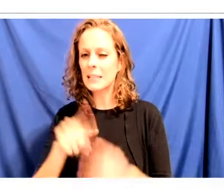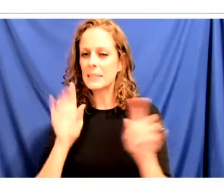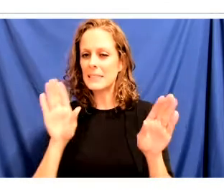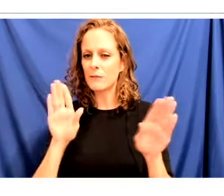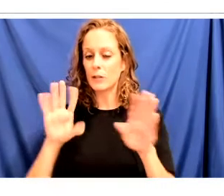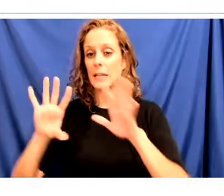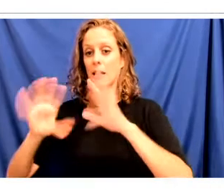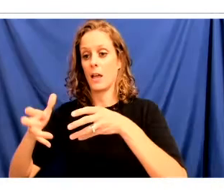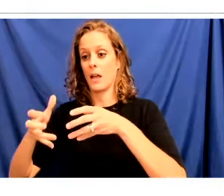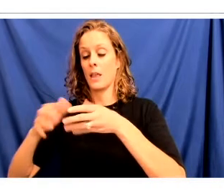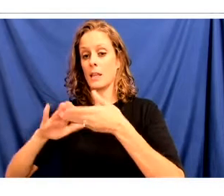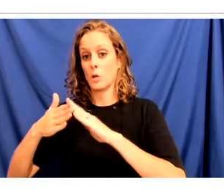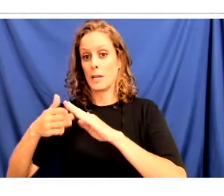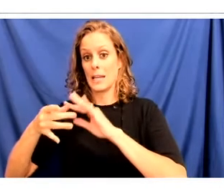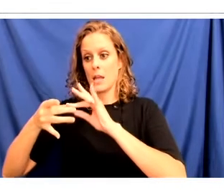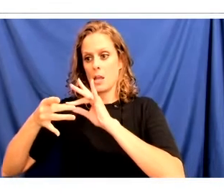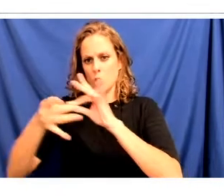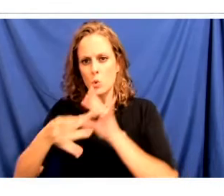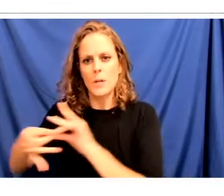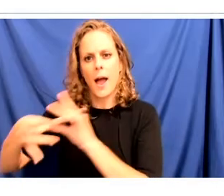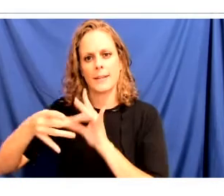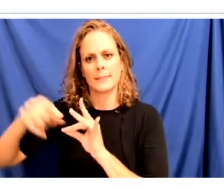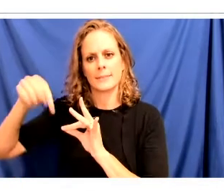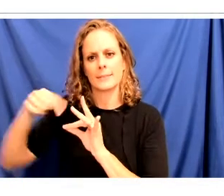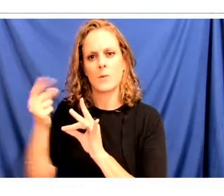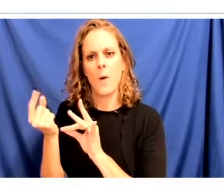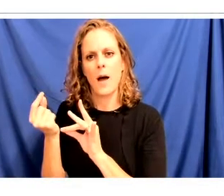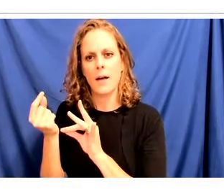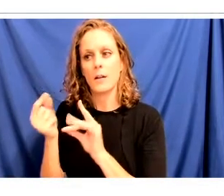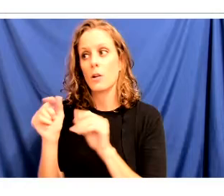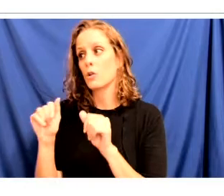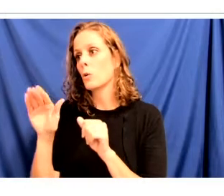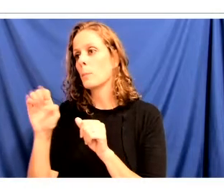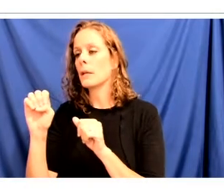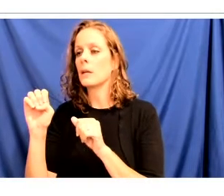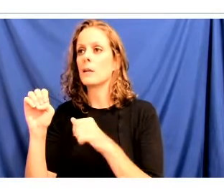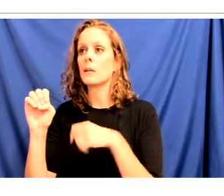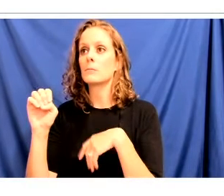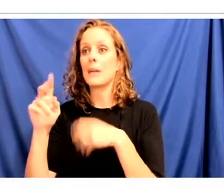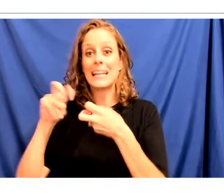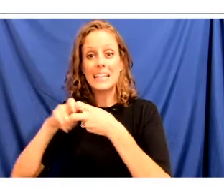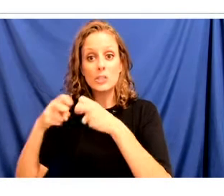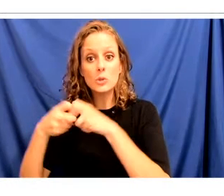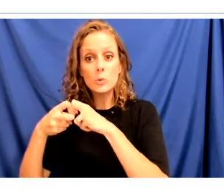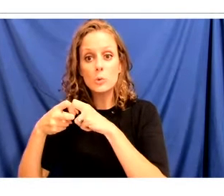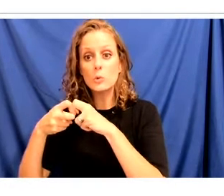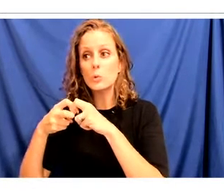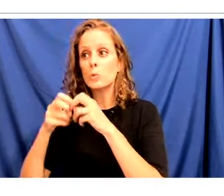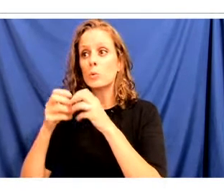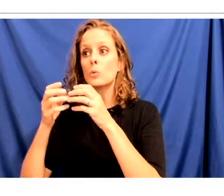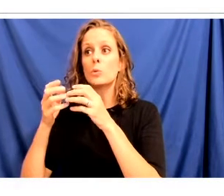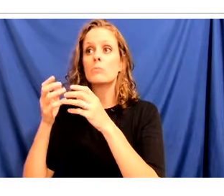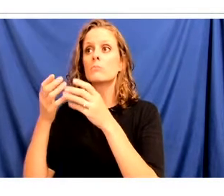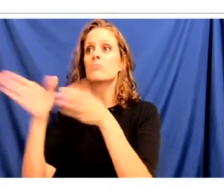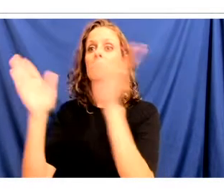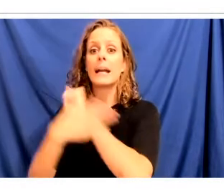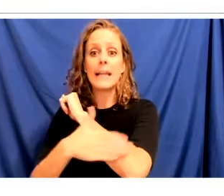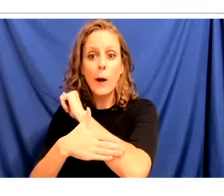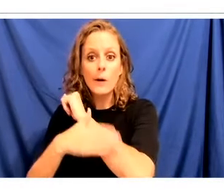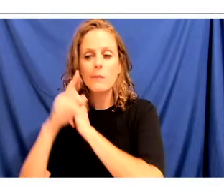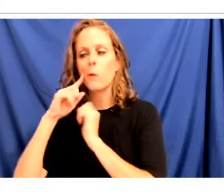Together they could be an issue county in a county issue like like parks or transportation.